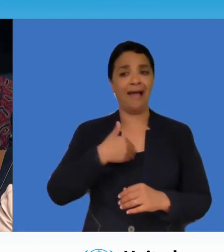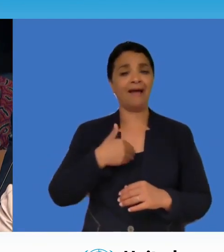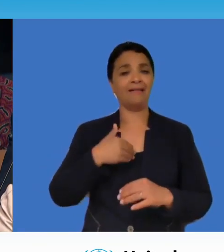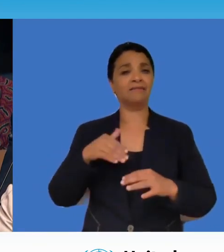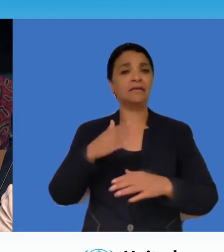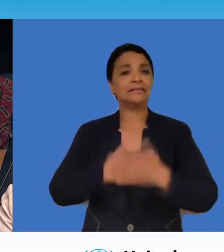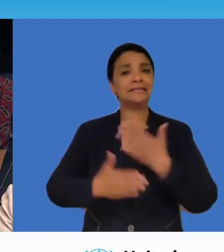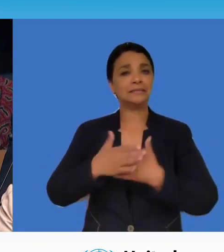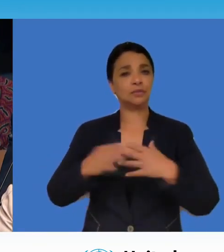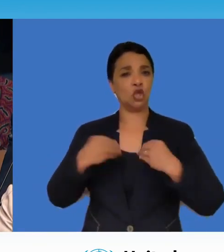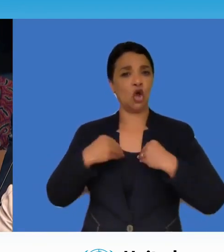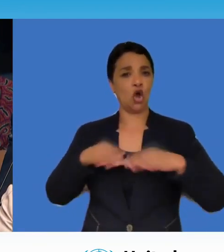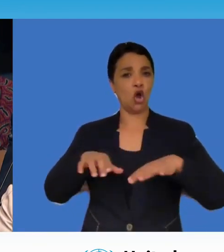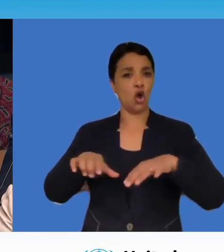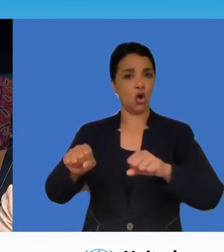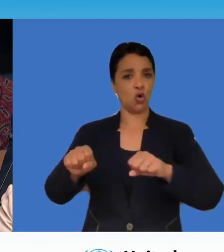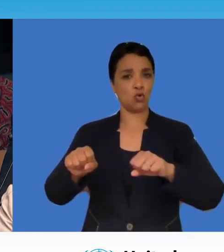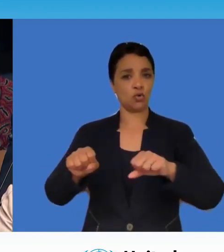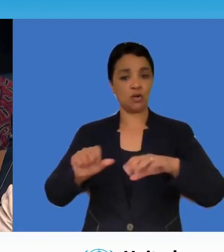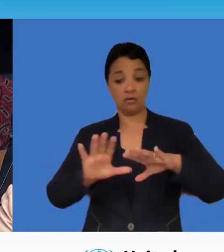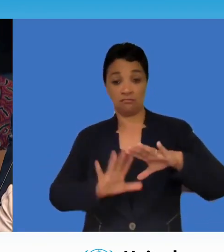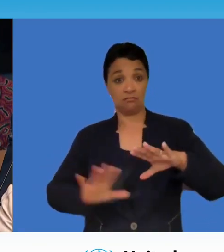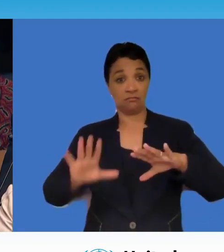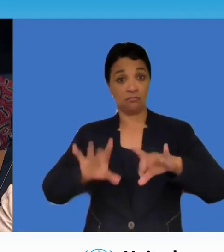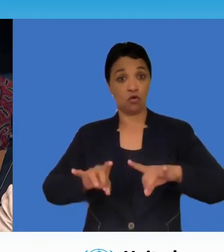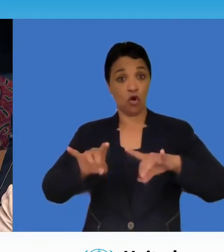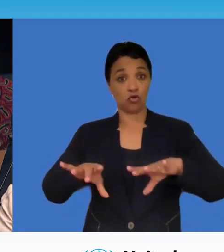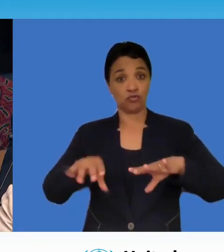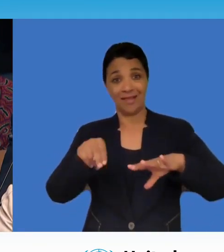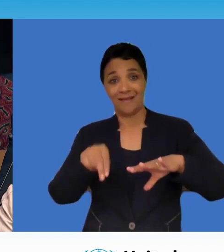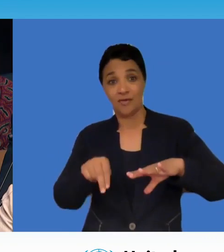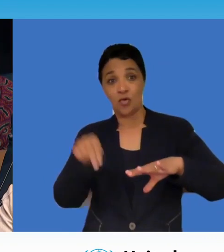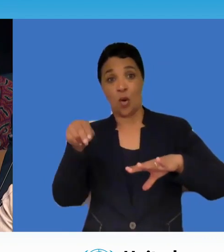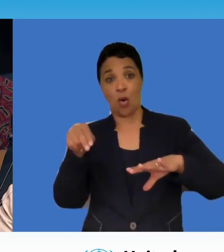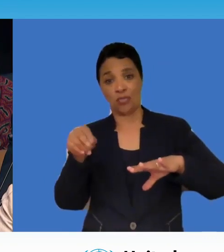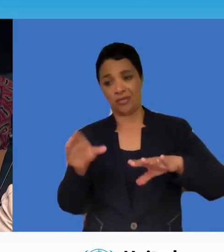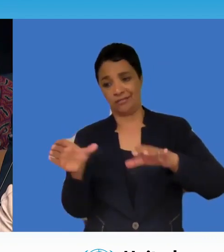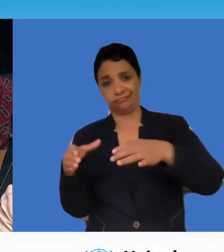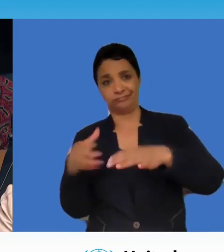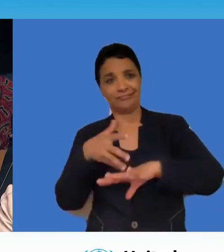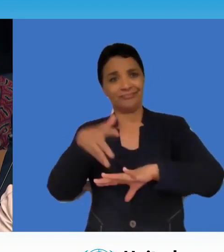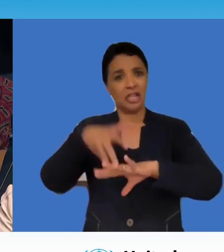north of Australia where the second largest population of indigenous people live our aim